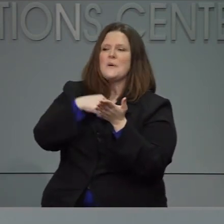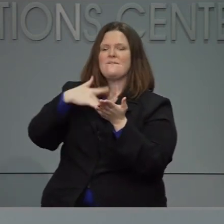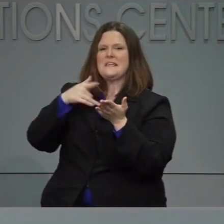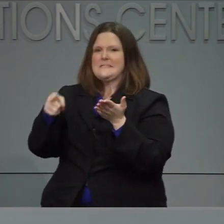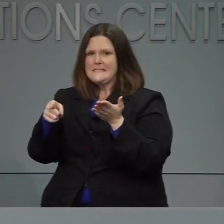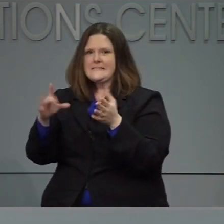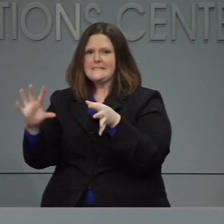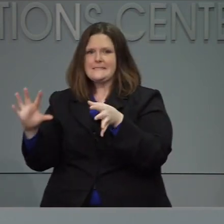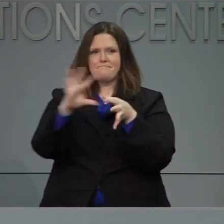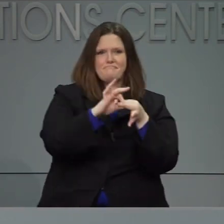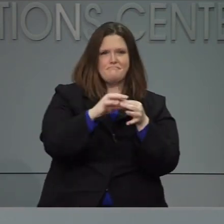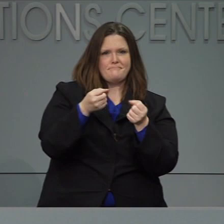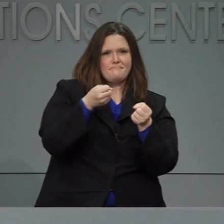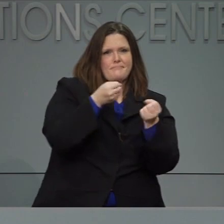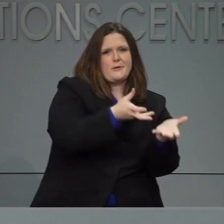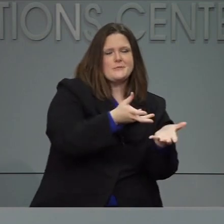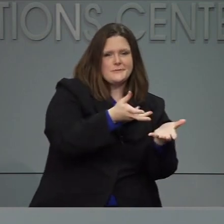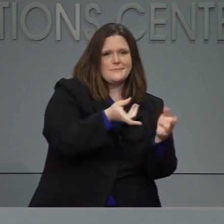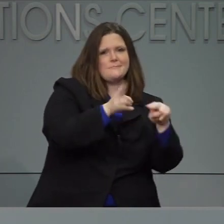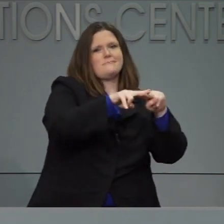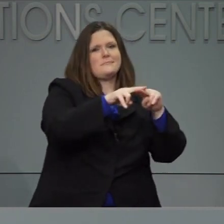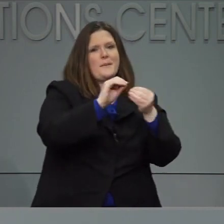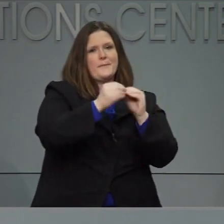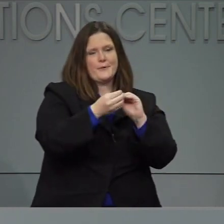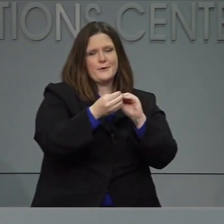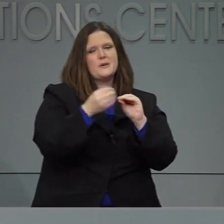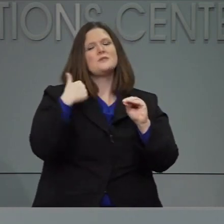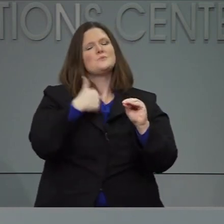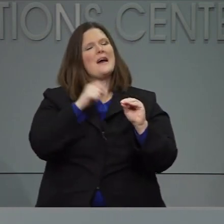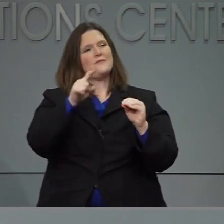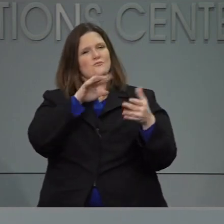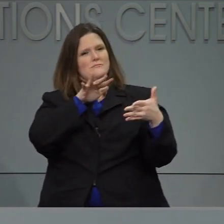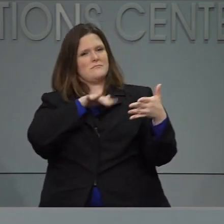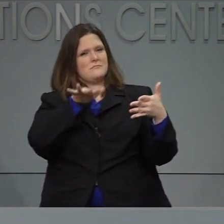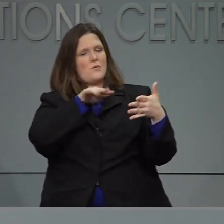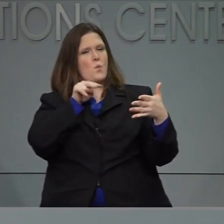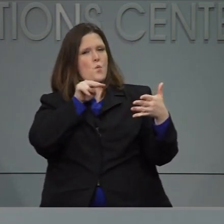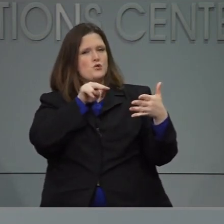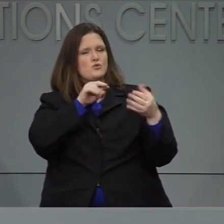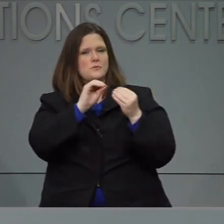SEEING AT SOME OF THOSE CAMPUSES. SO WE'RE GOING TO HAVE TO SEE WHERE TRENDS ARE THE THING IS